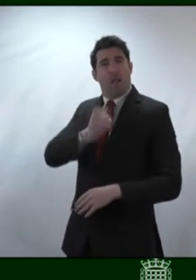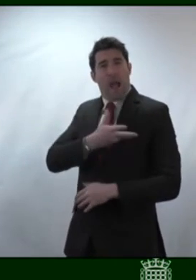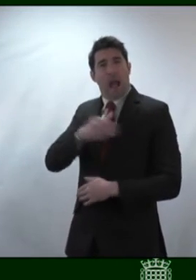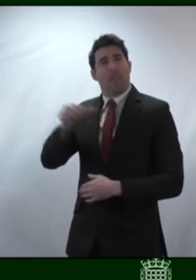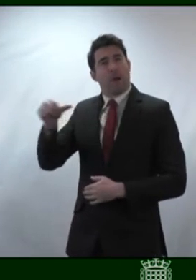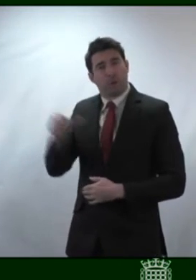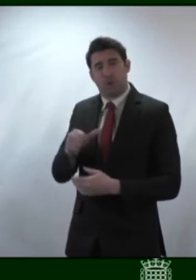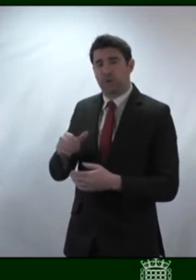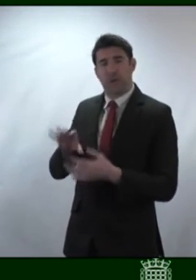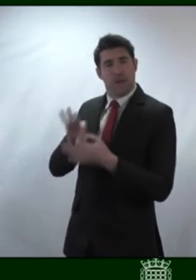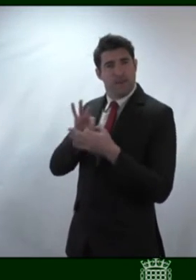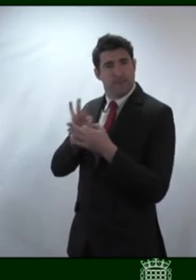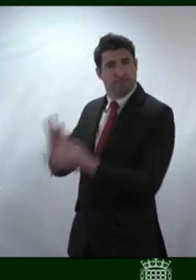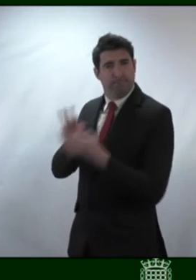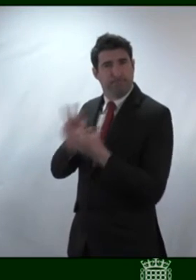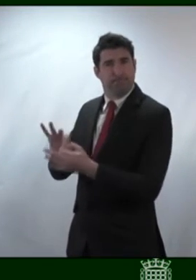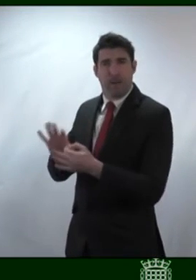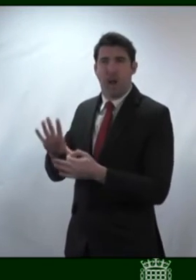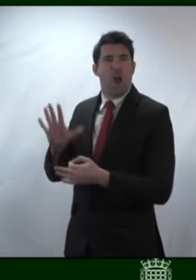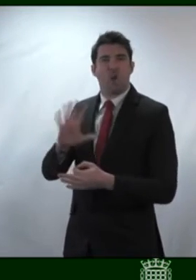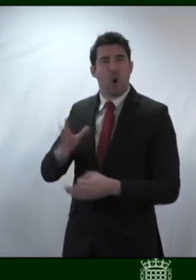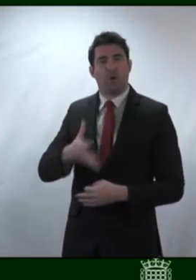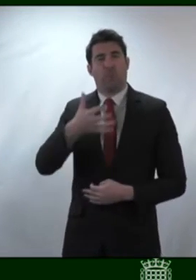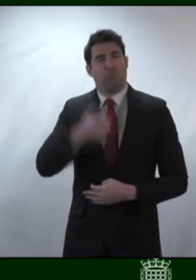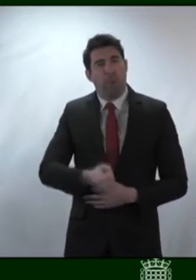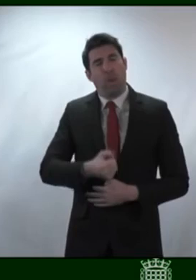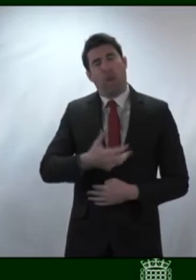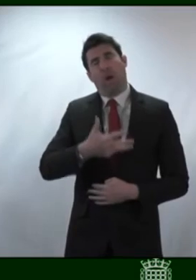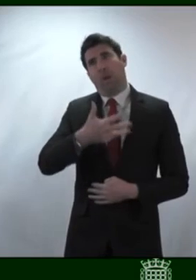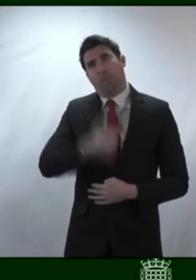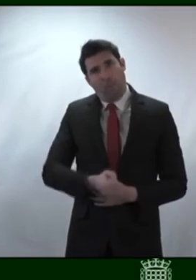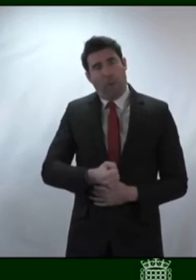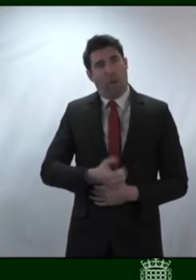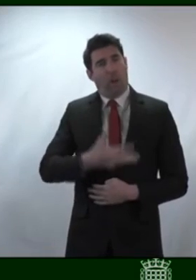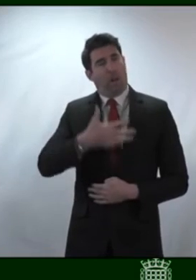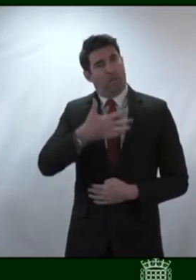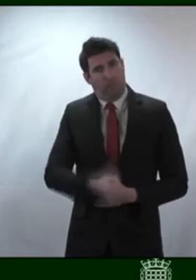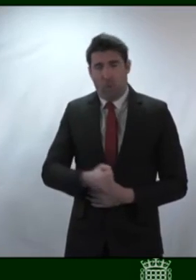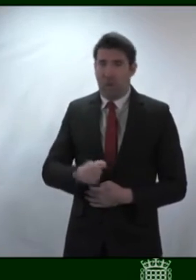Government are trying to do to beat coronavirus, and perhaps just a little less carping.